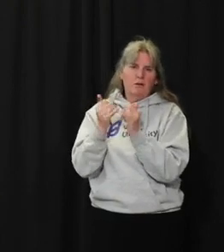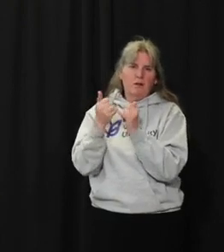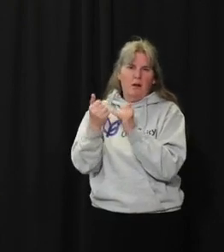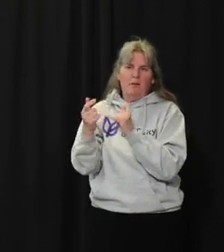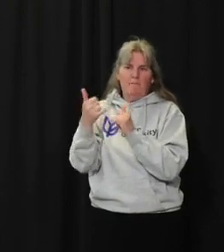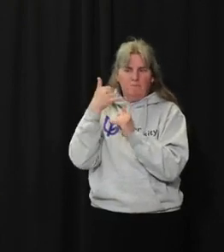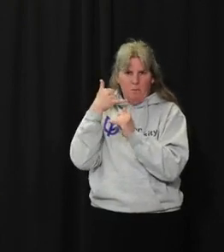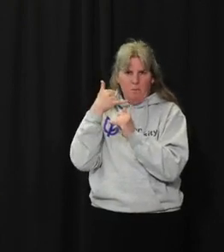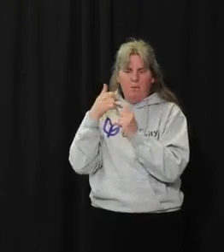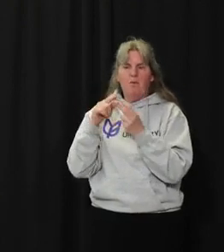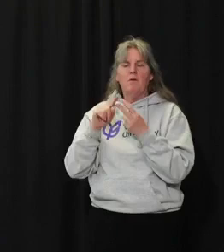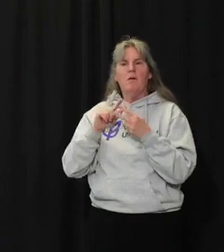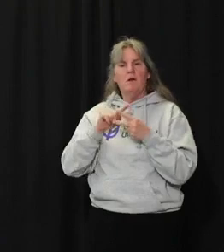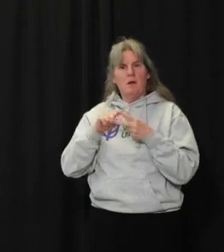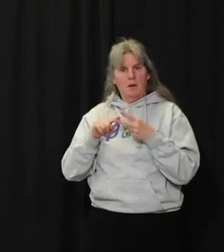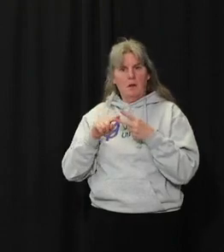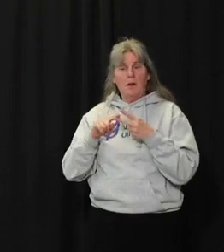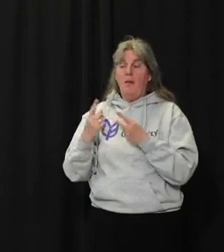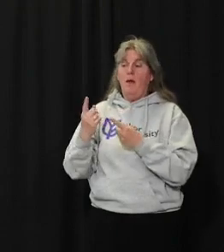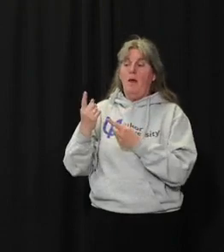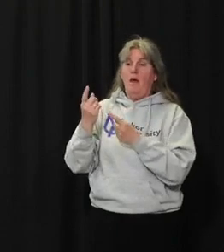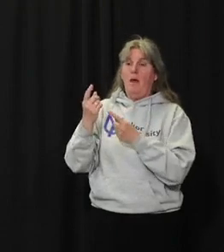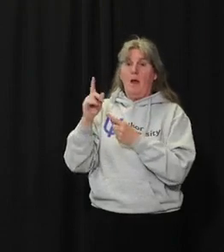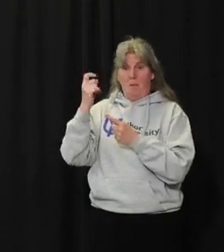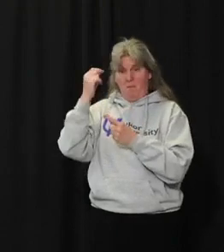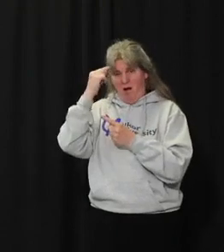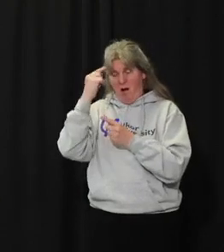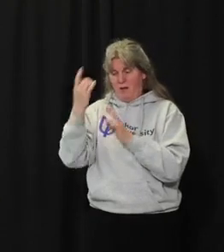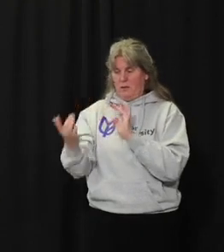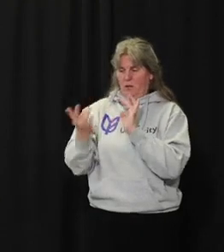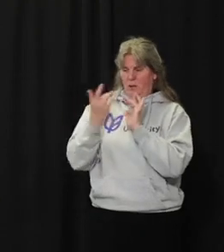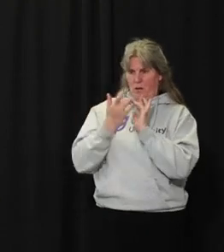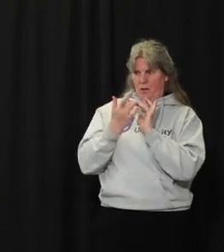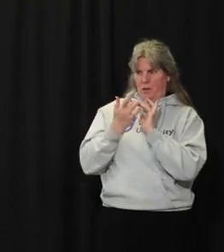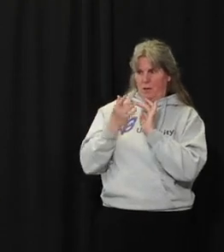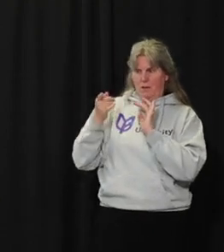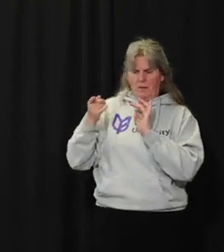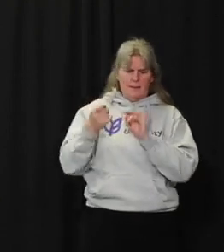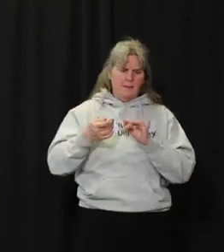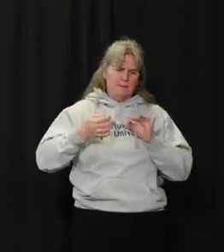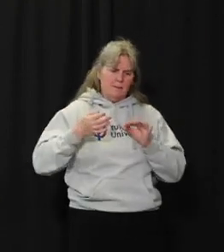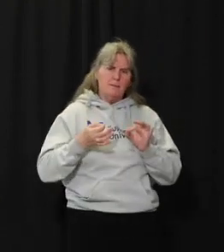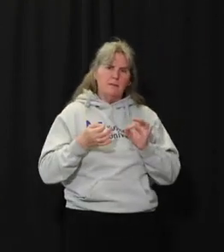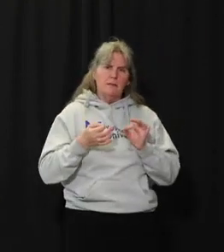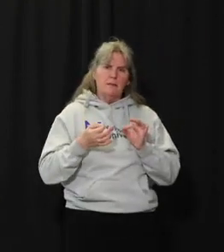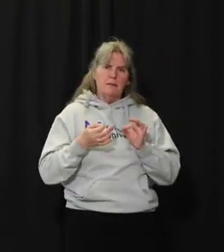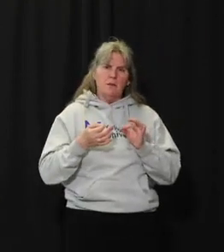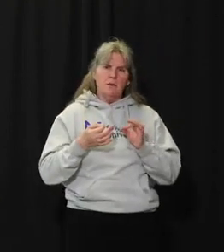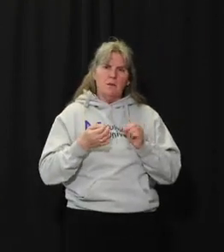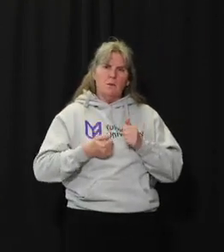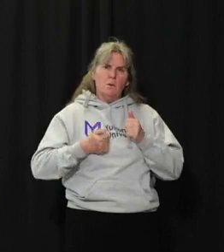general line. The employer will have to decide